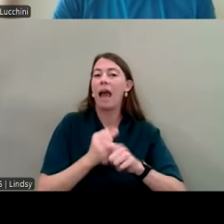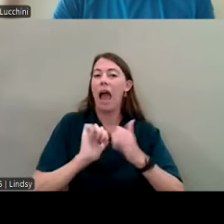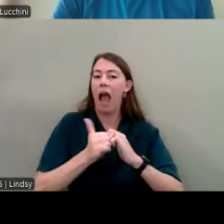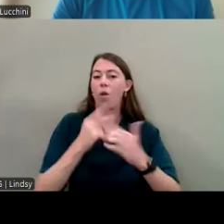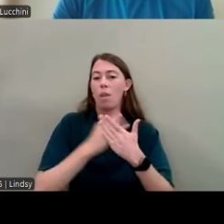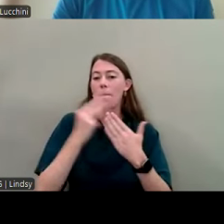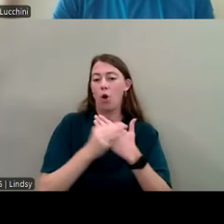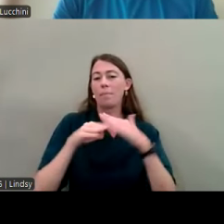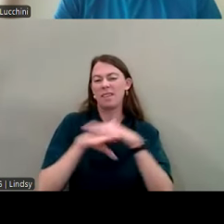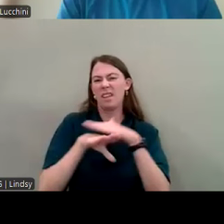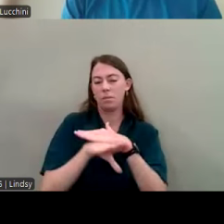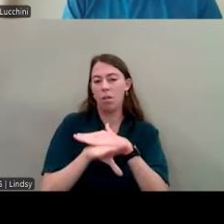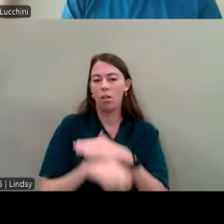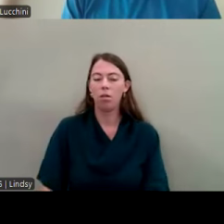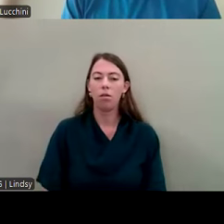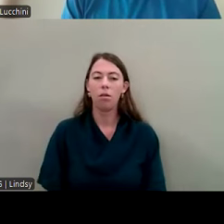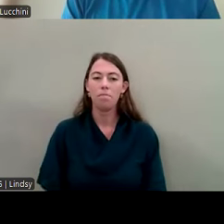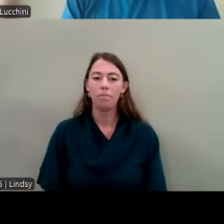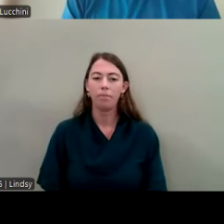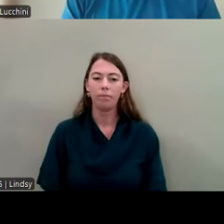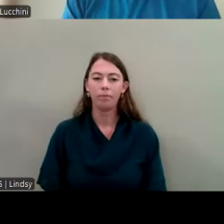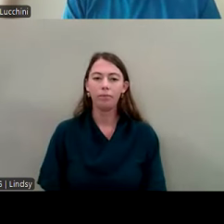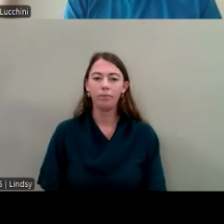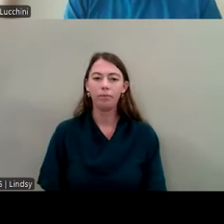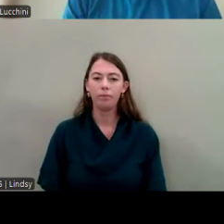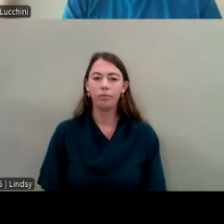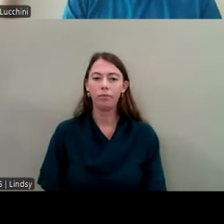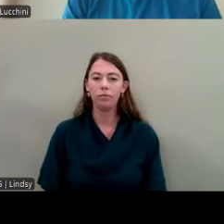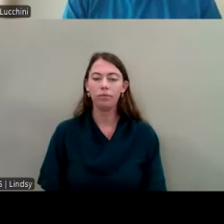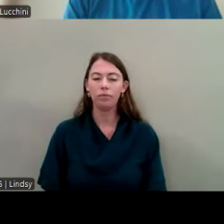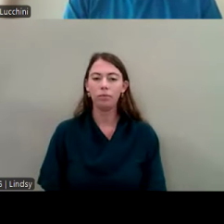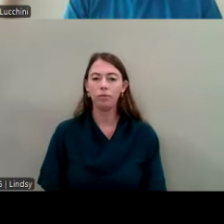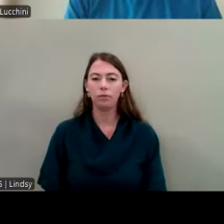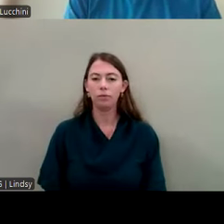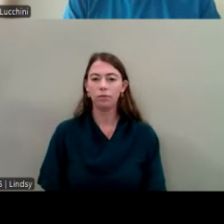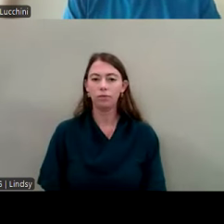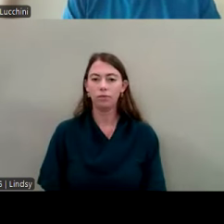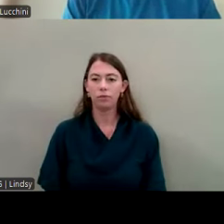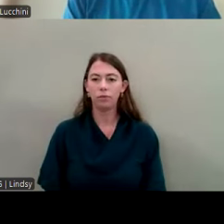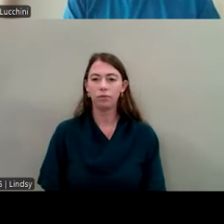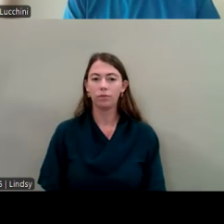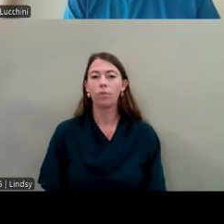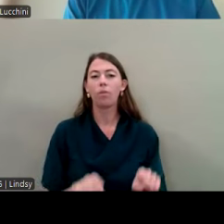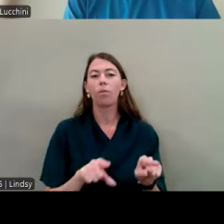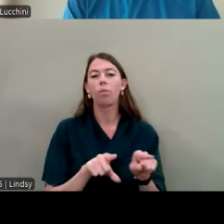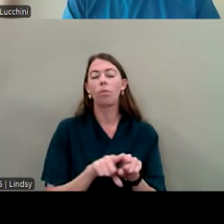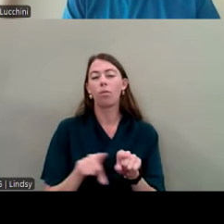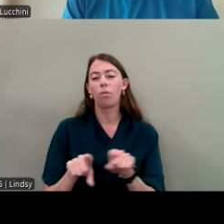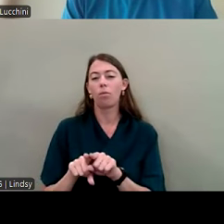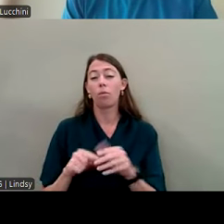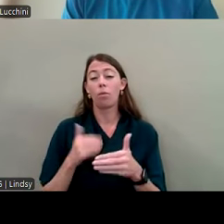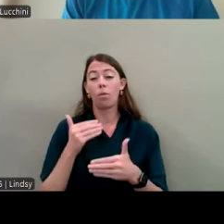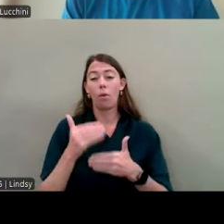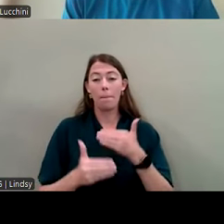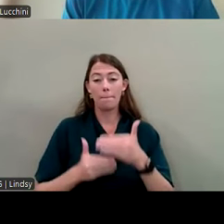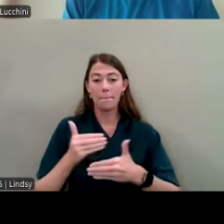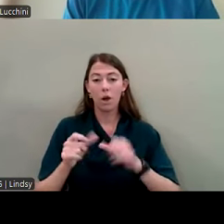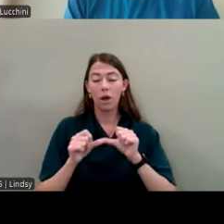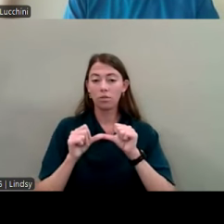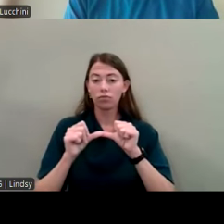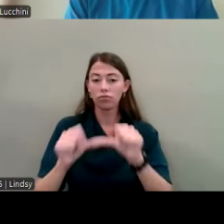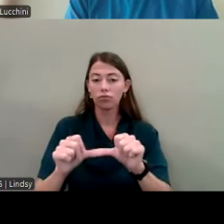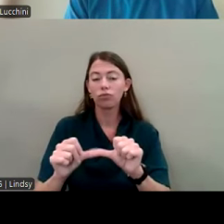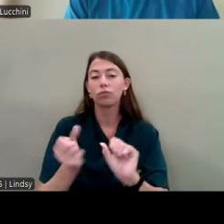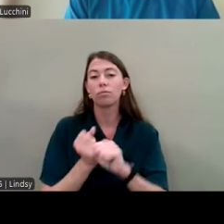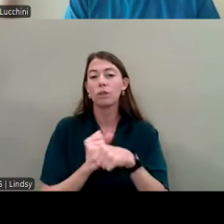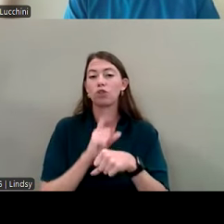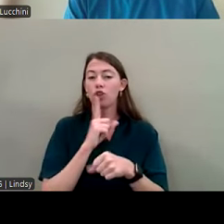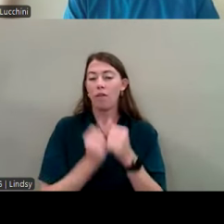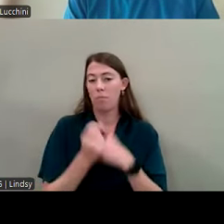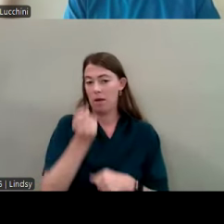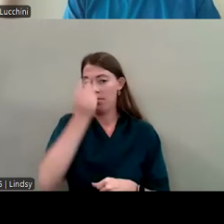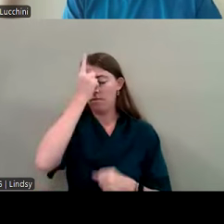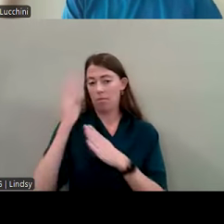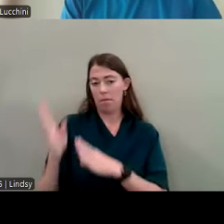So, also, the progress is a big vehicle to inform the plans. And the more progress we do, the more